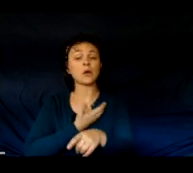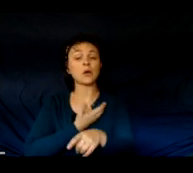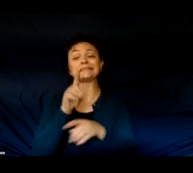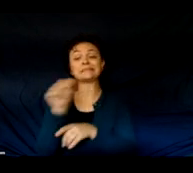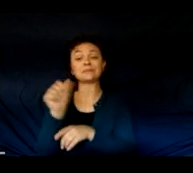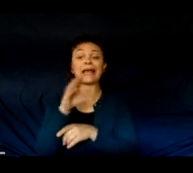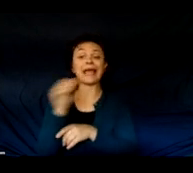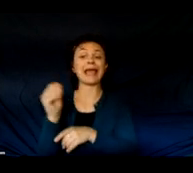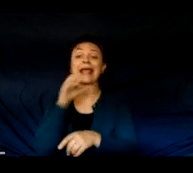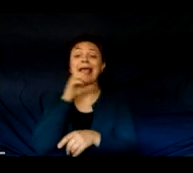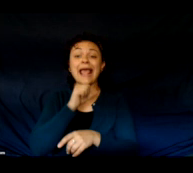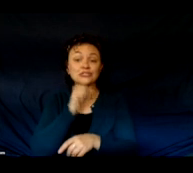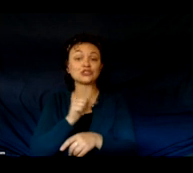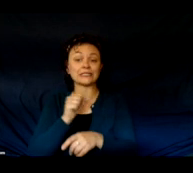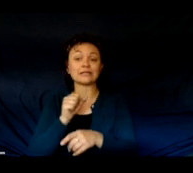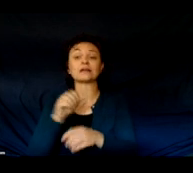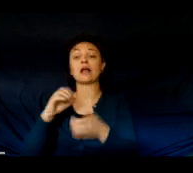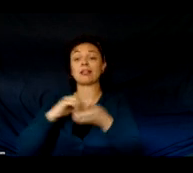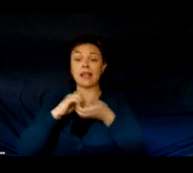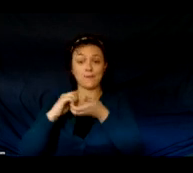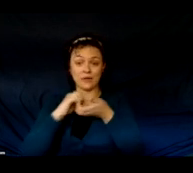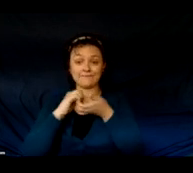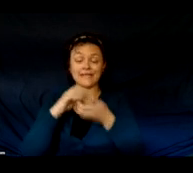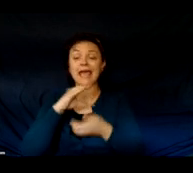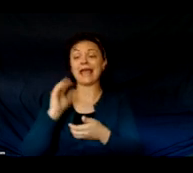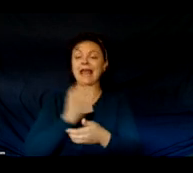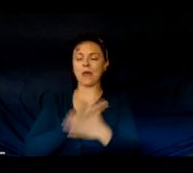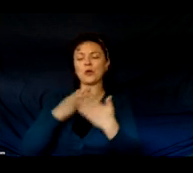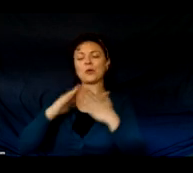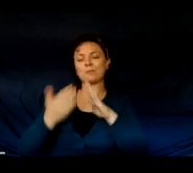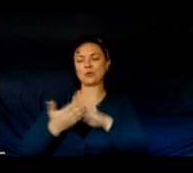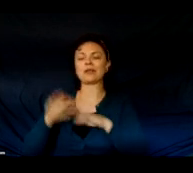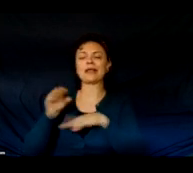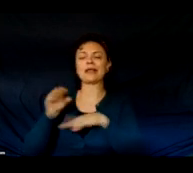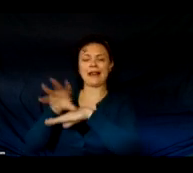our very own community equity advisory committee.